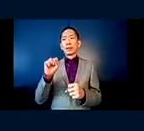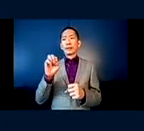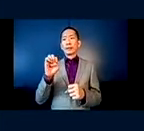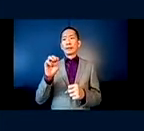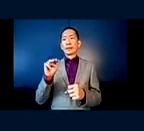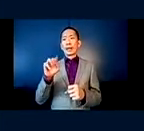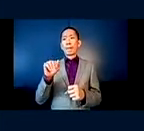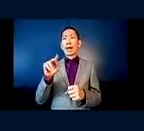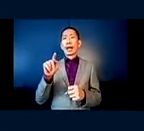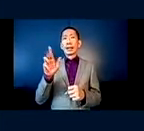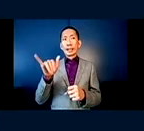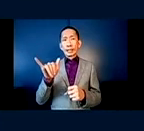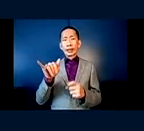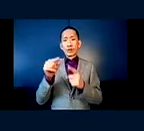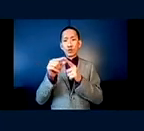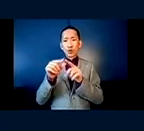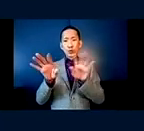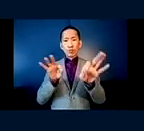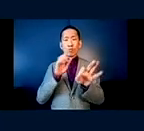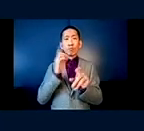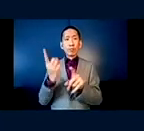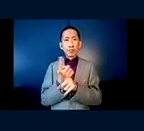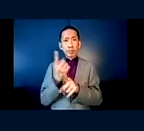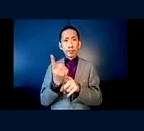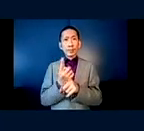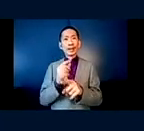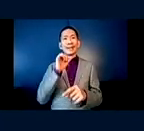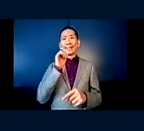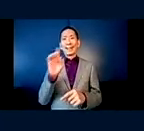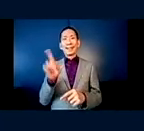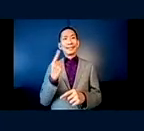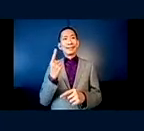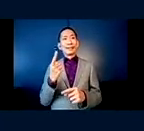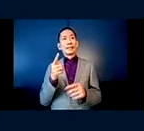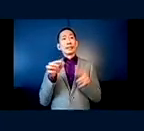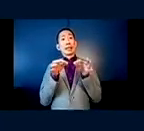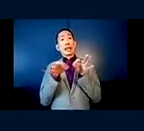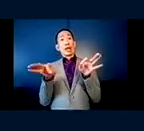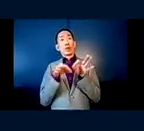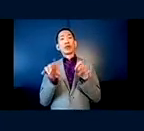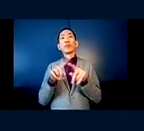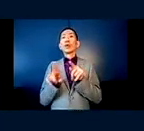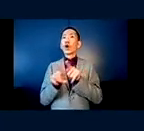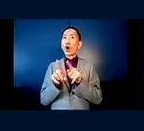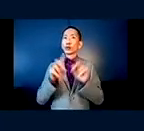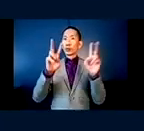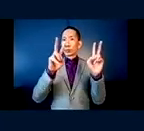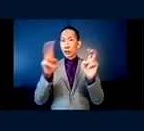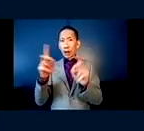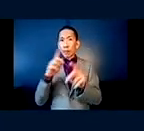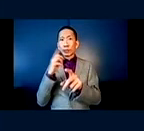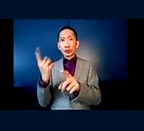THAT WE'RE SEMANTICALLY APPROPRIATELY, NOT BEYOND SIMPLY